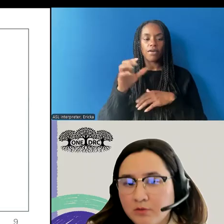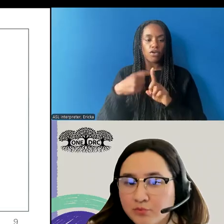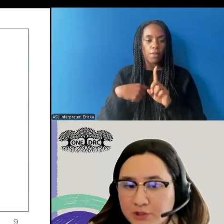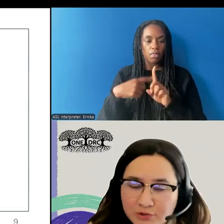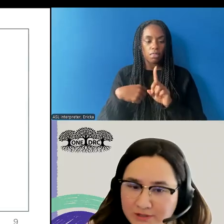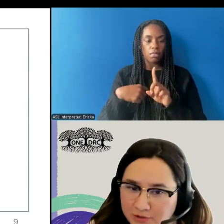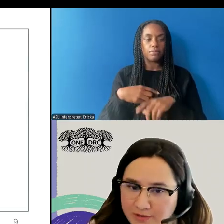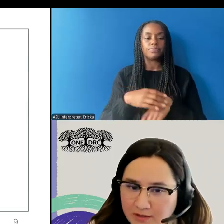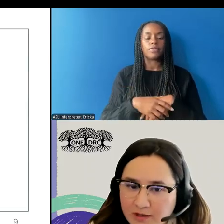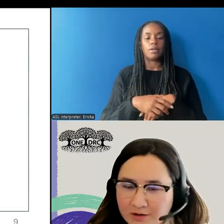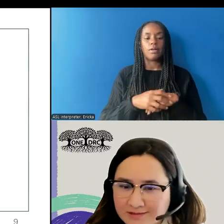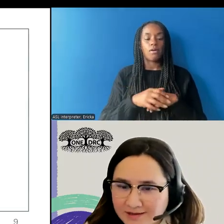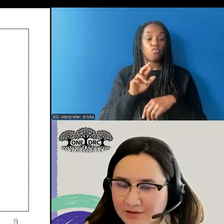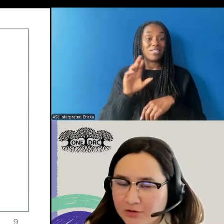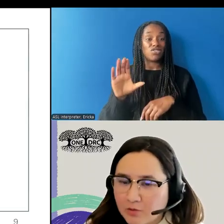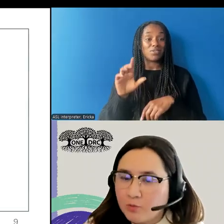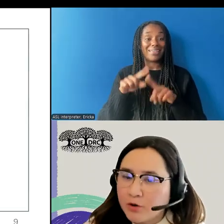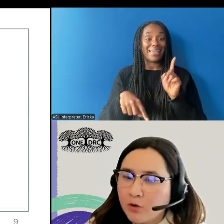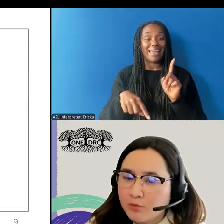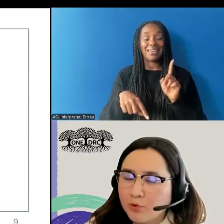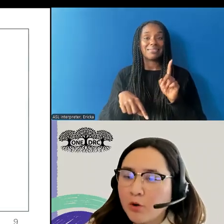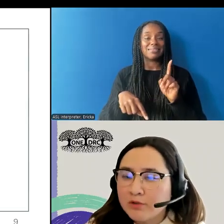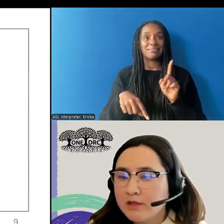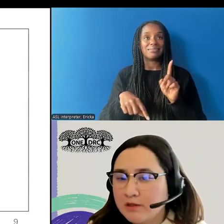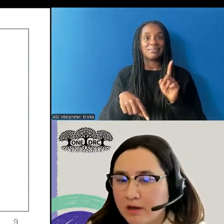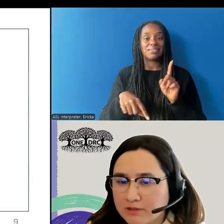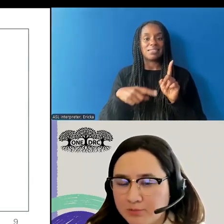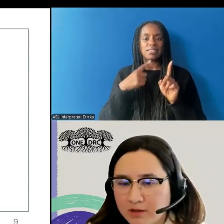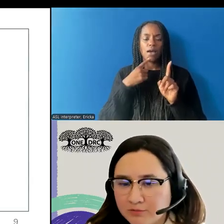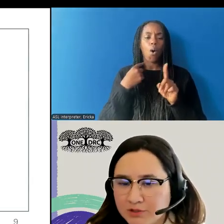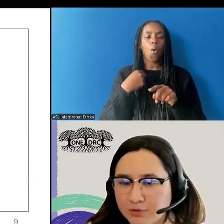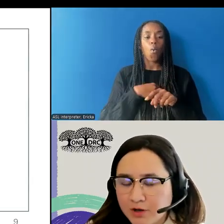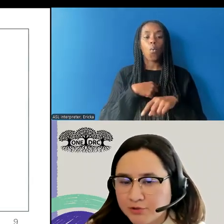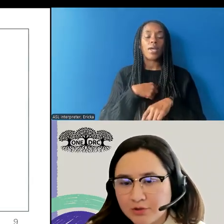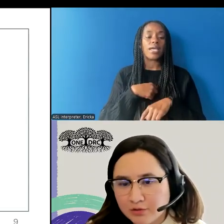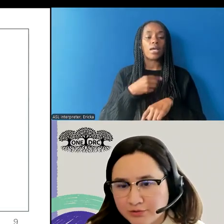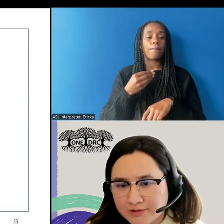regional center then cannot say, you know, we're we're only allowed to pay $200,